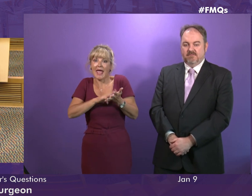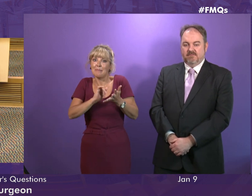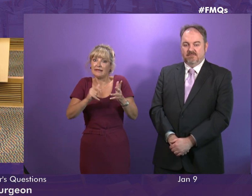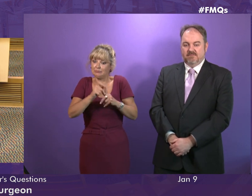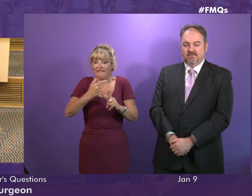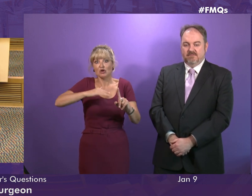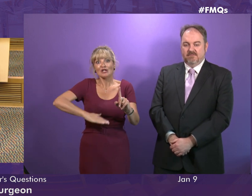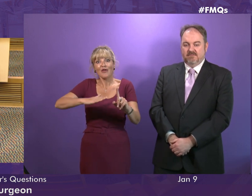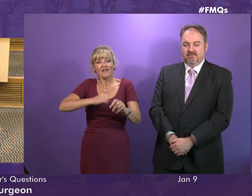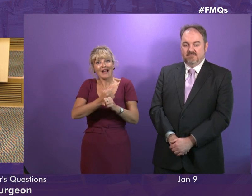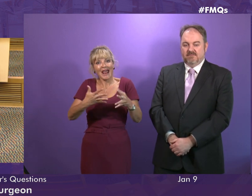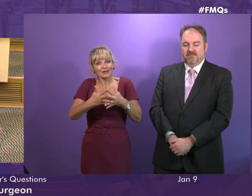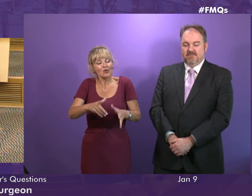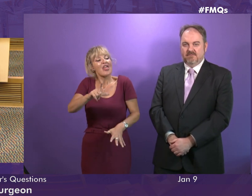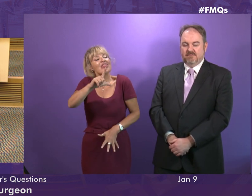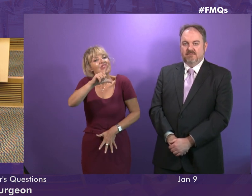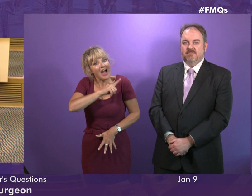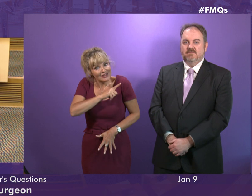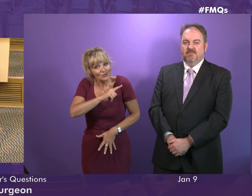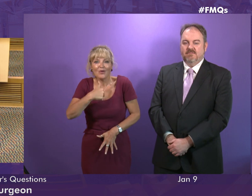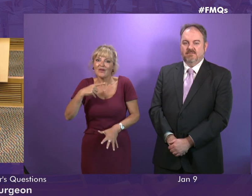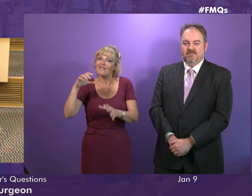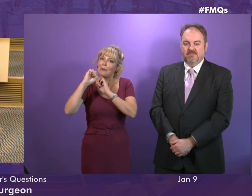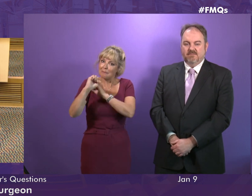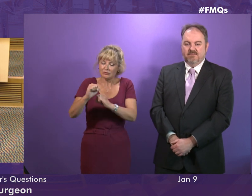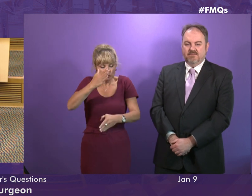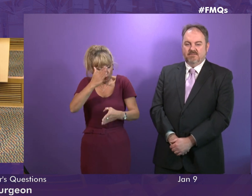course, one of the reasons why we have committed to working constructively with partners to